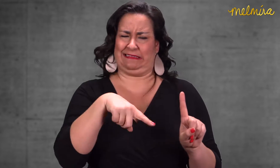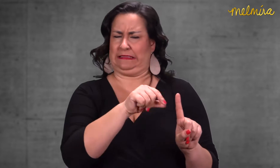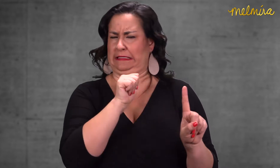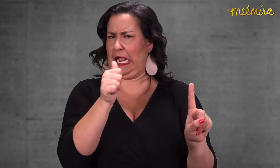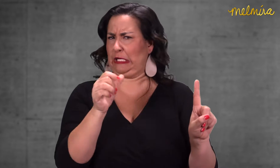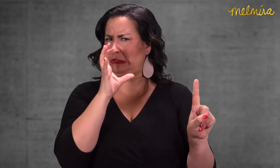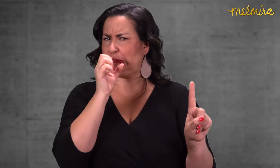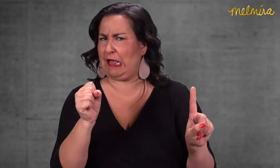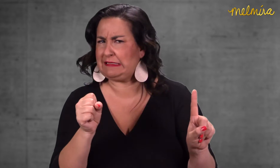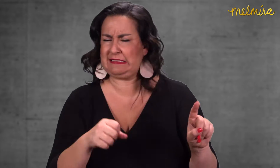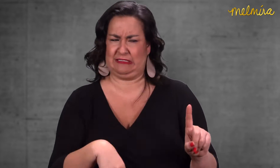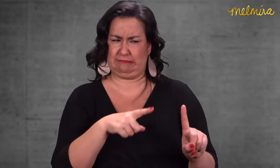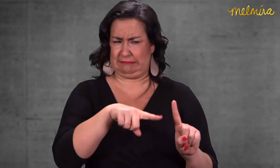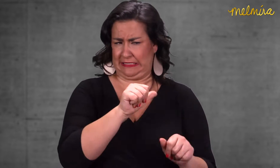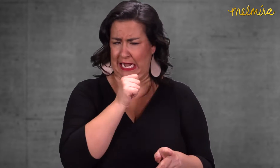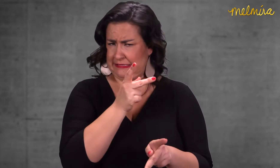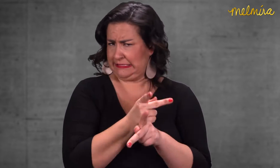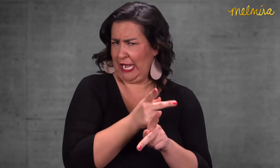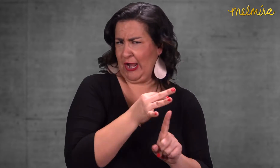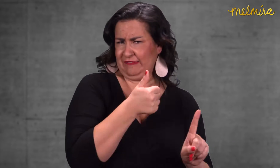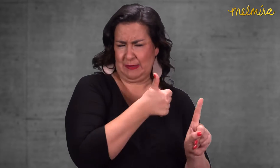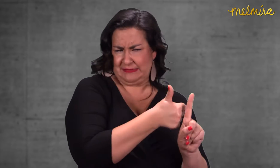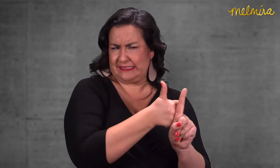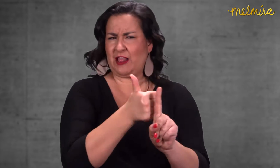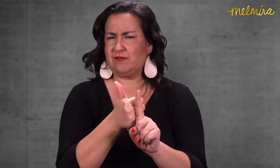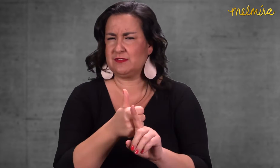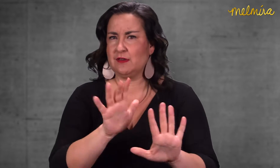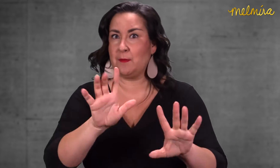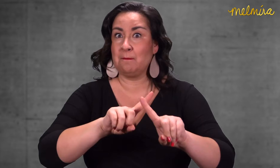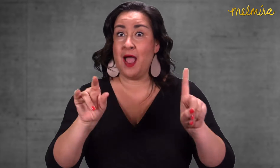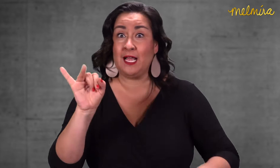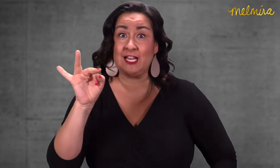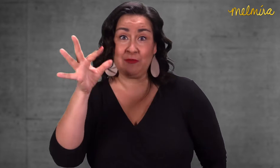attractive, they don't take care of themselves, etc.